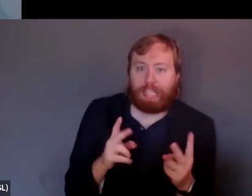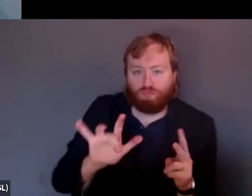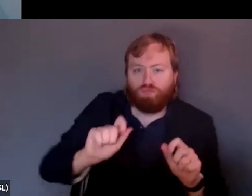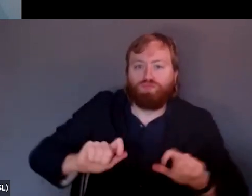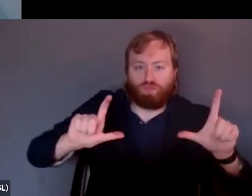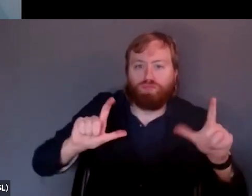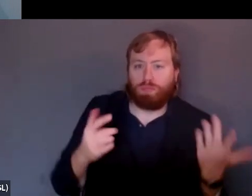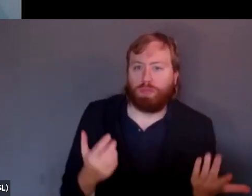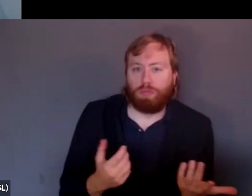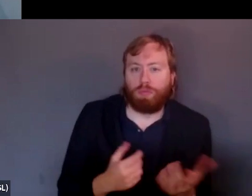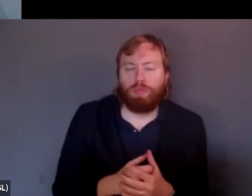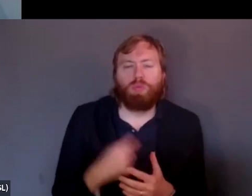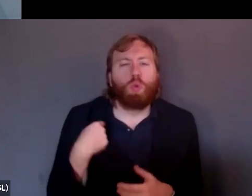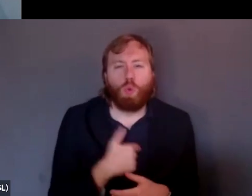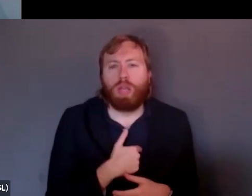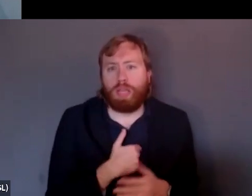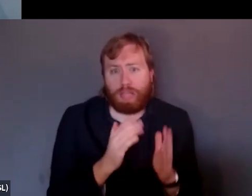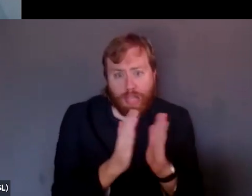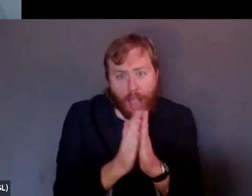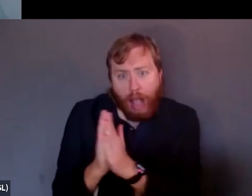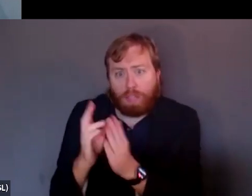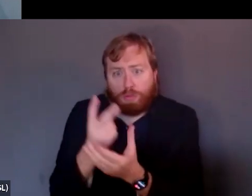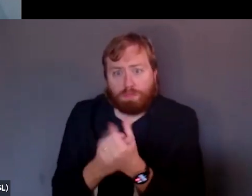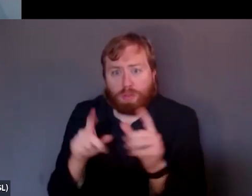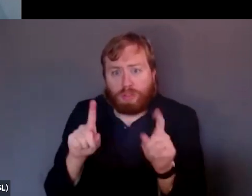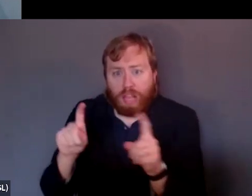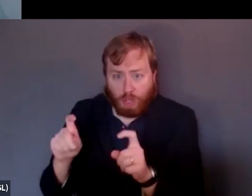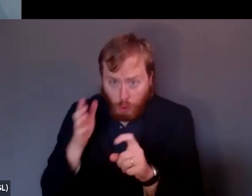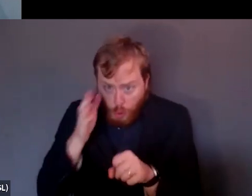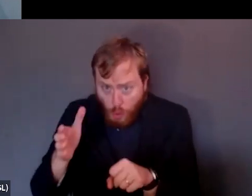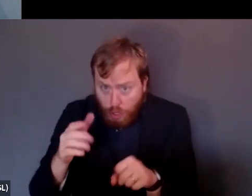We did ask both of those testers, "Would you go?" They're like, "No,